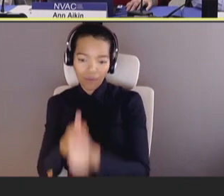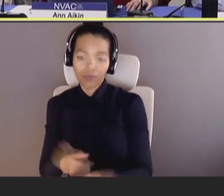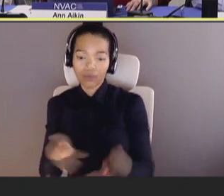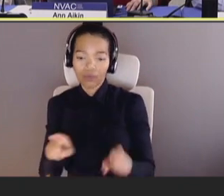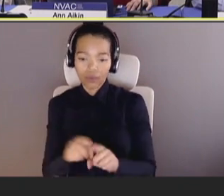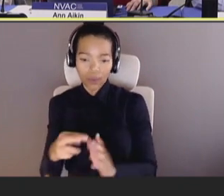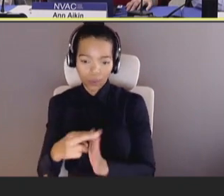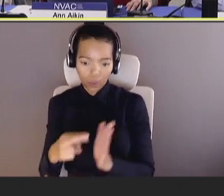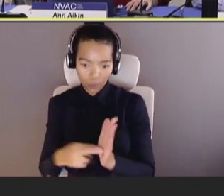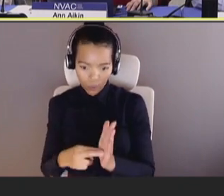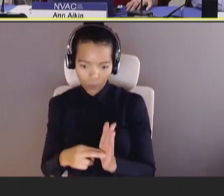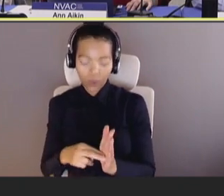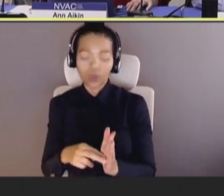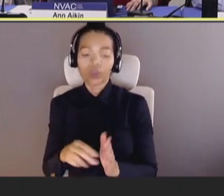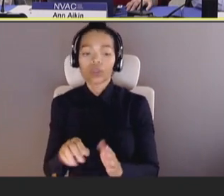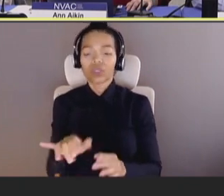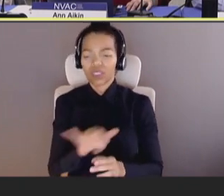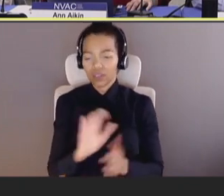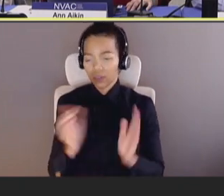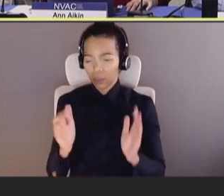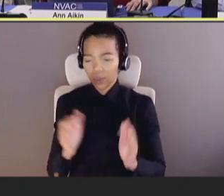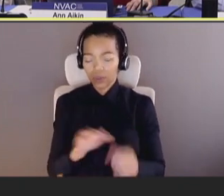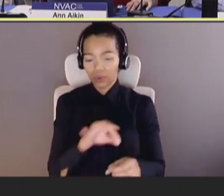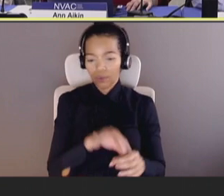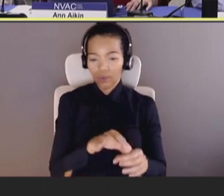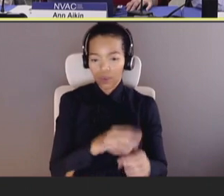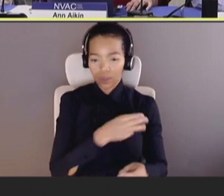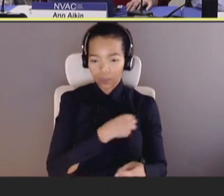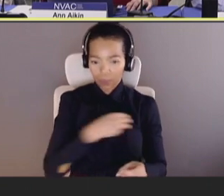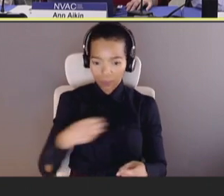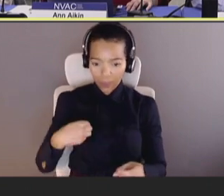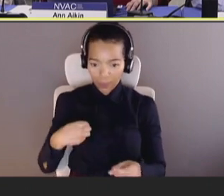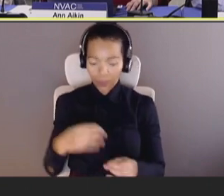Additionally, the information provided at this meeting does not necessarily represent